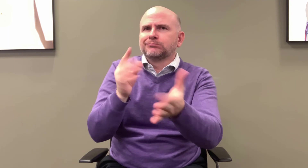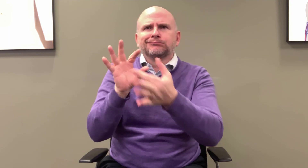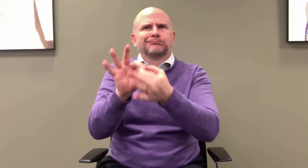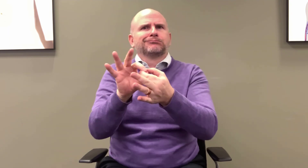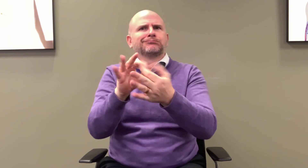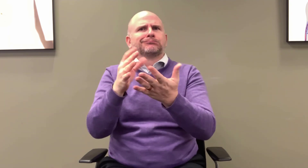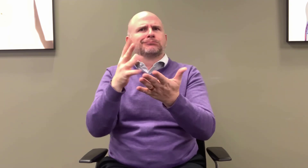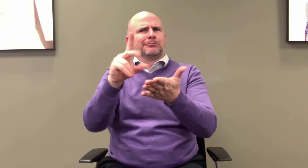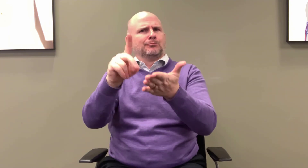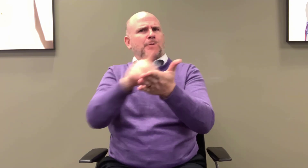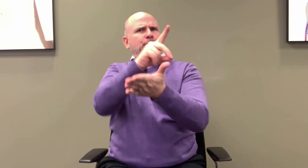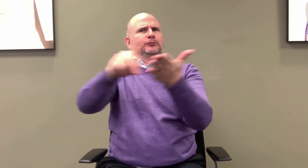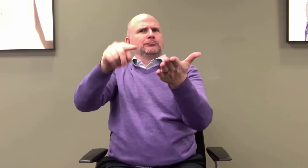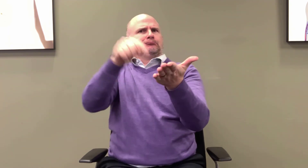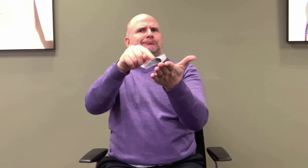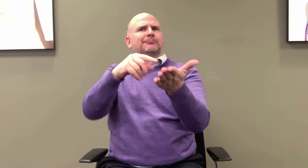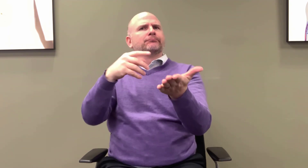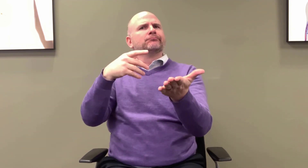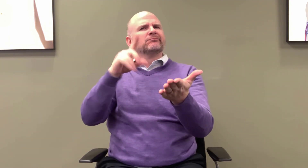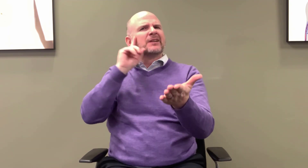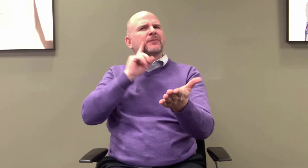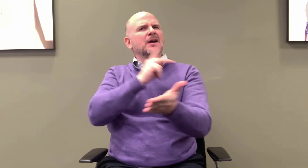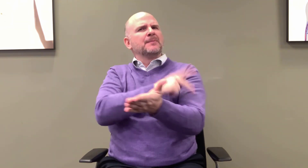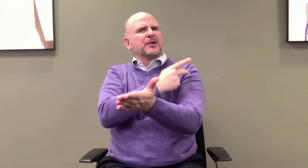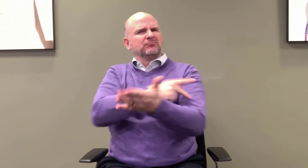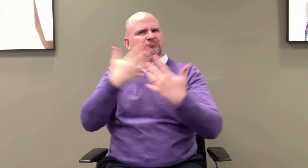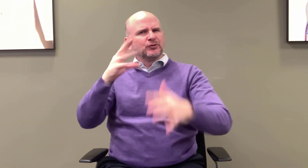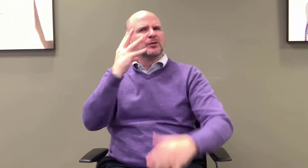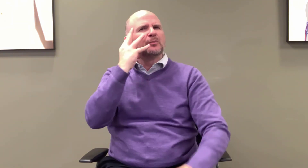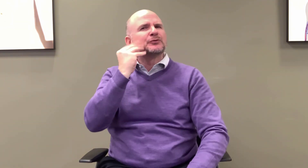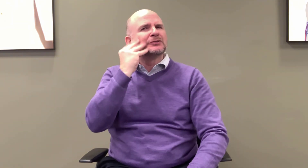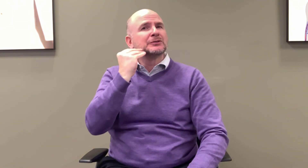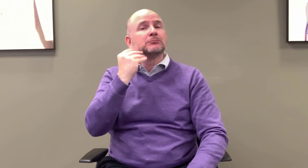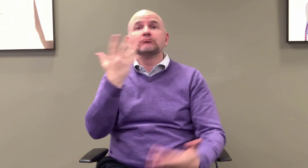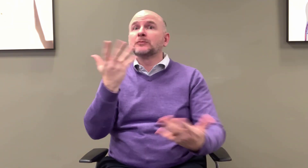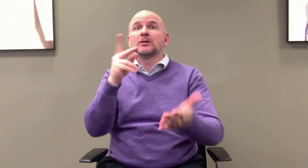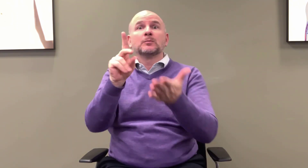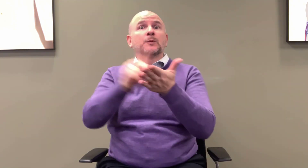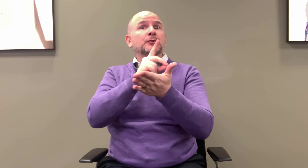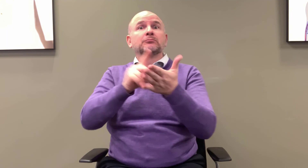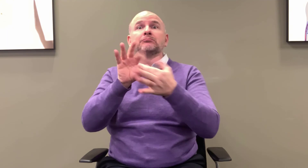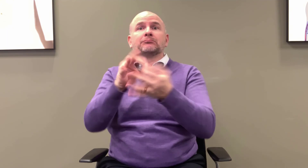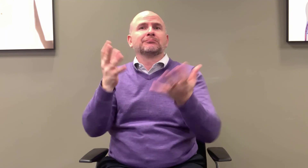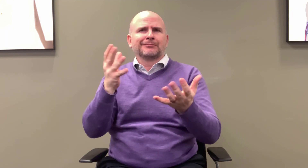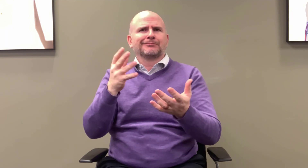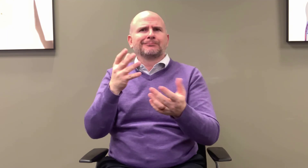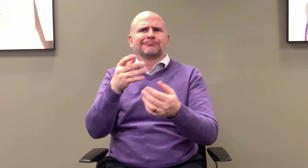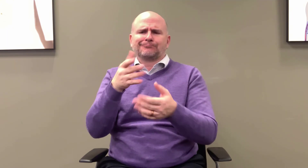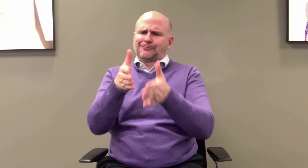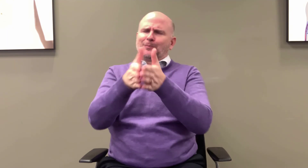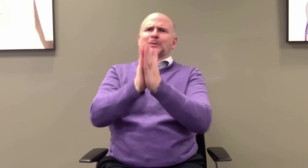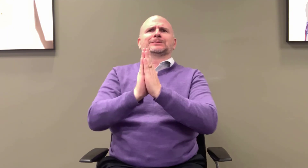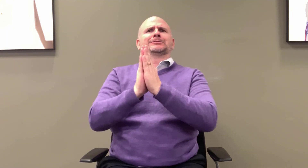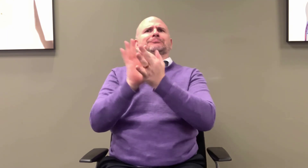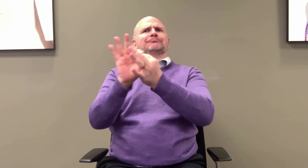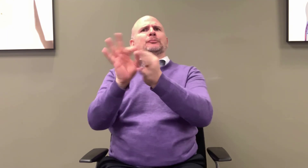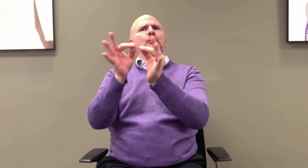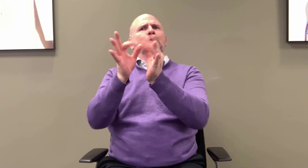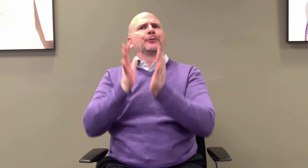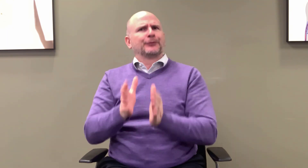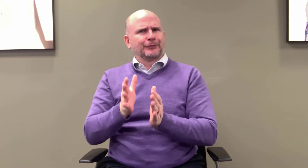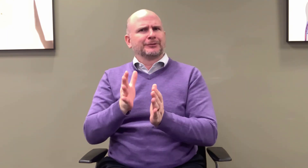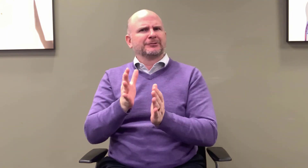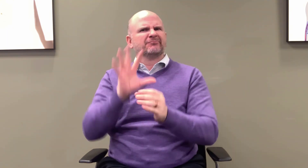discrimination experienced by Deaf patients when requesting a sign language interpreter